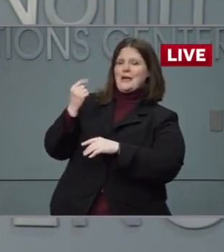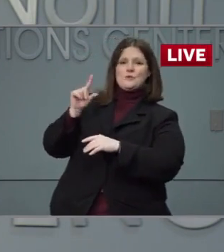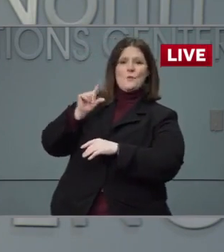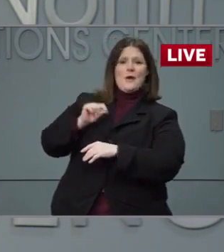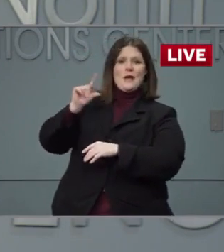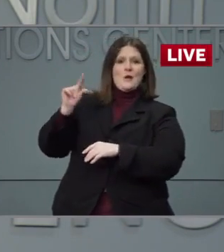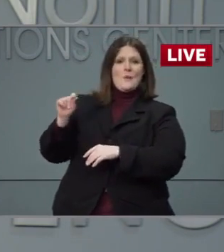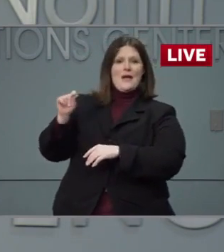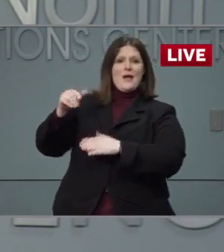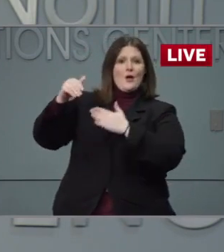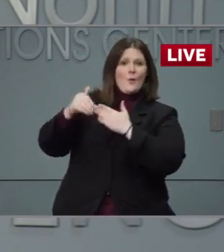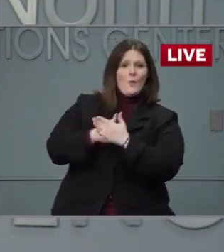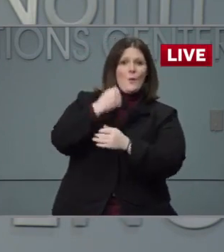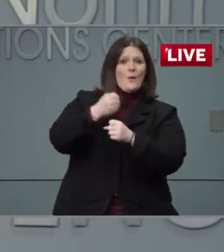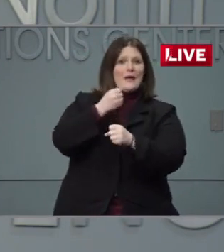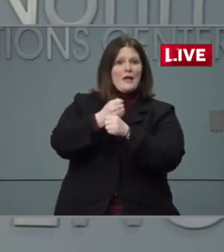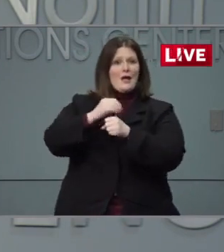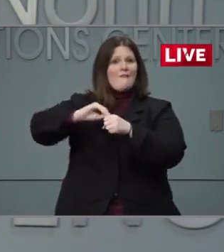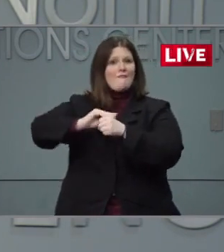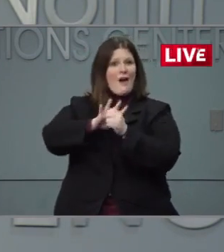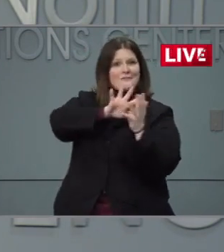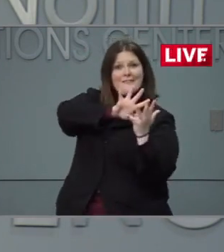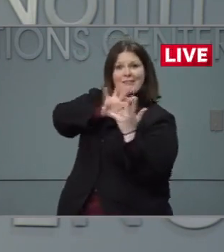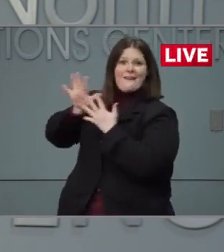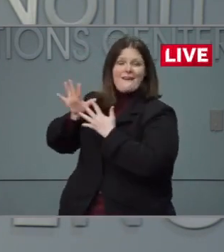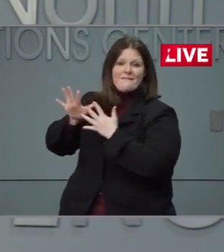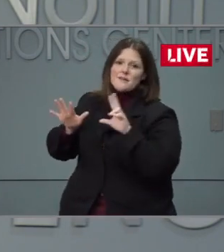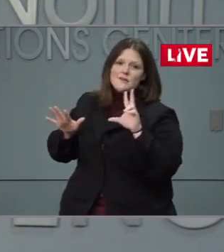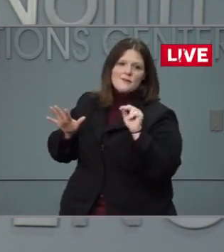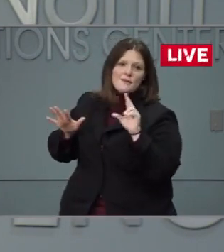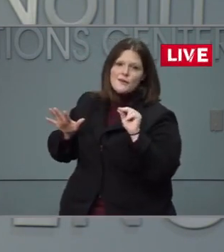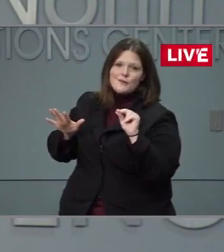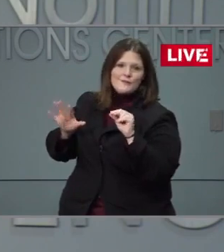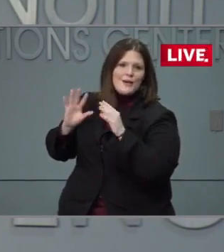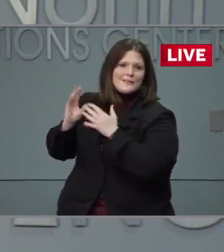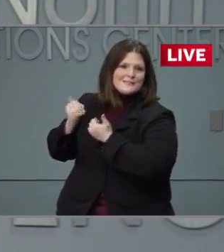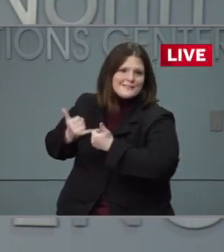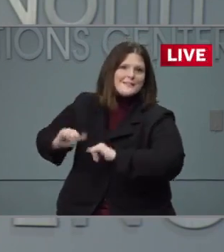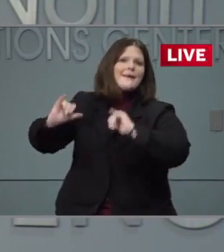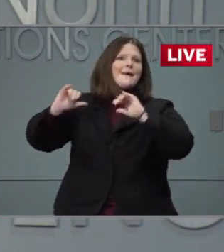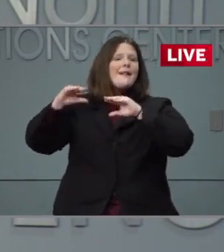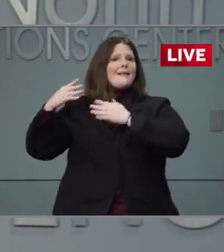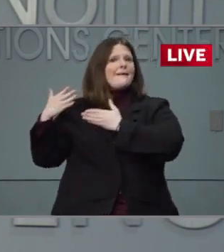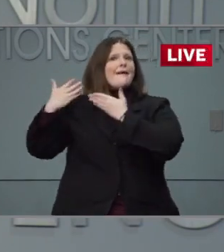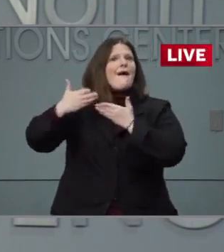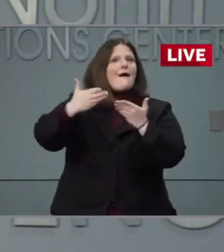WE KNOW, THIS VIRUS DID NOT DISAPPEAR AT MIDNIGHT ON DECEMBER 31.